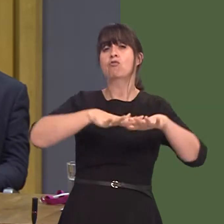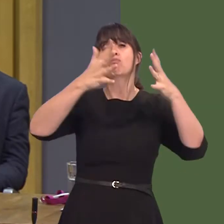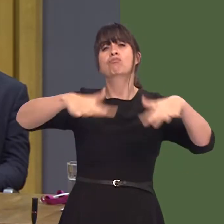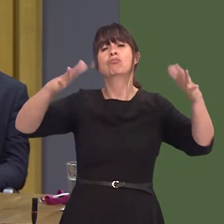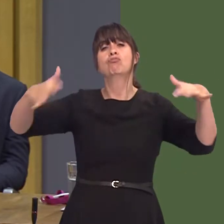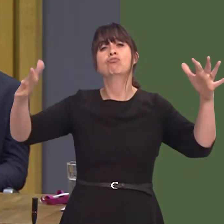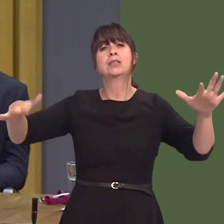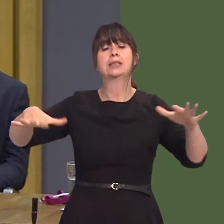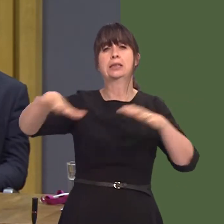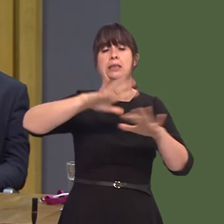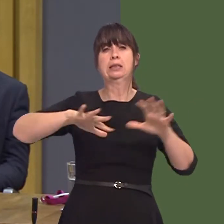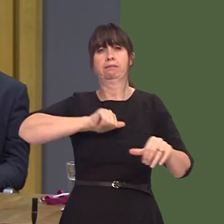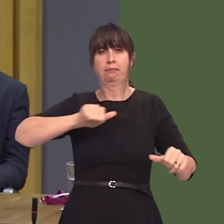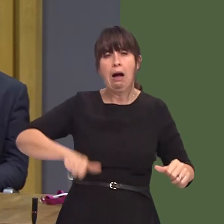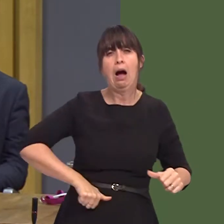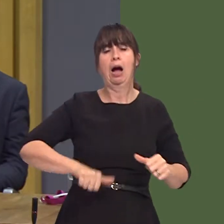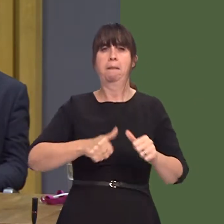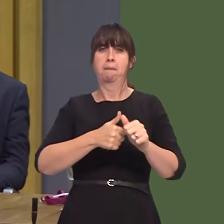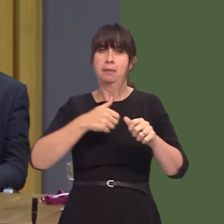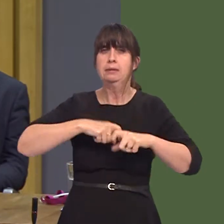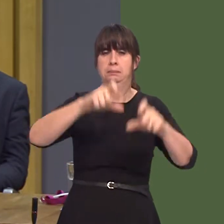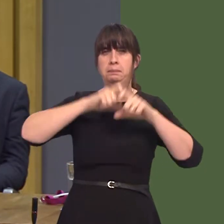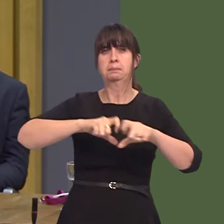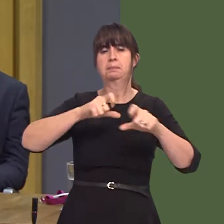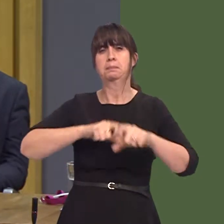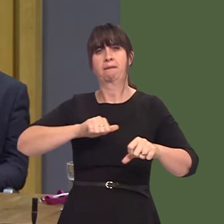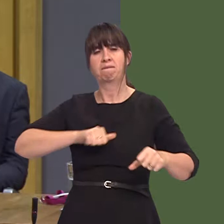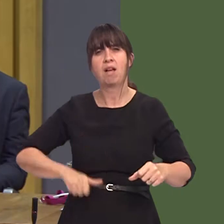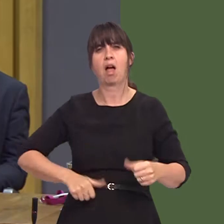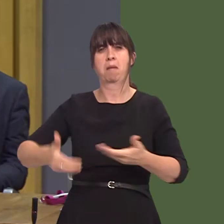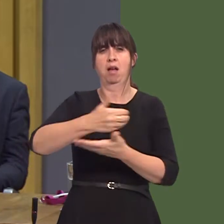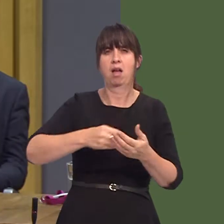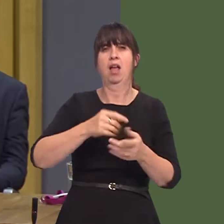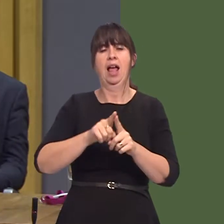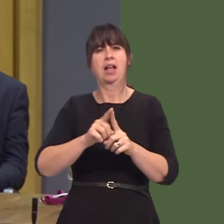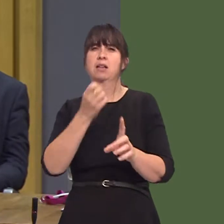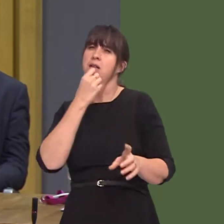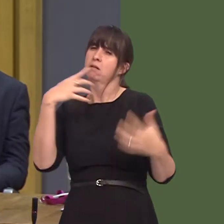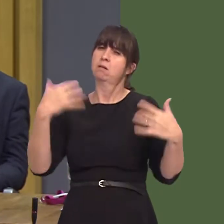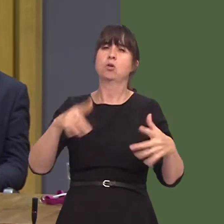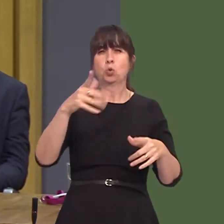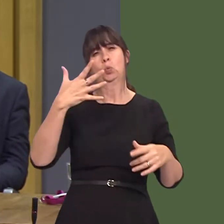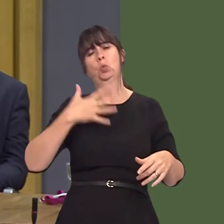the need to sustain the agricultural industry, and the world-class food and drink sector